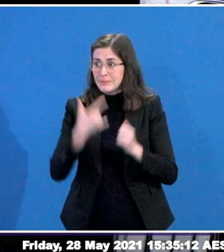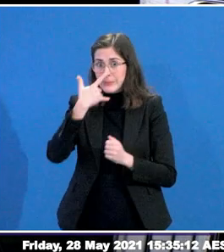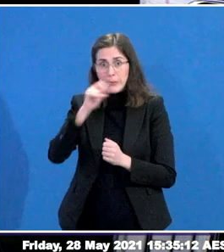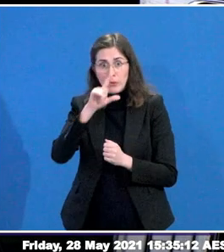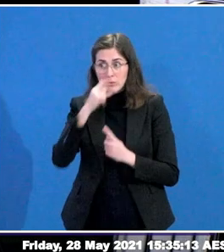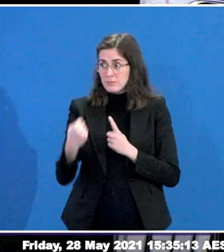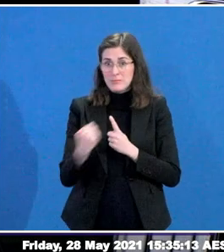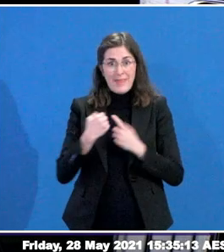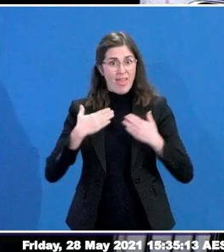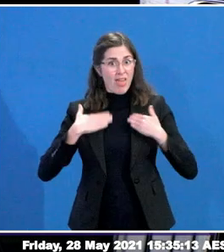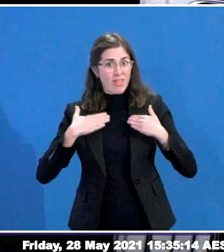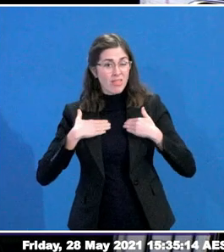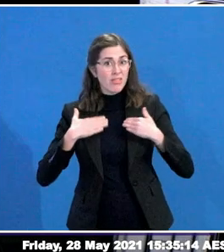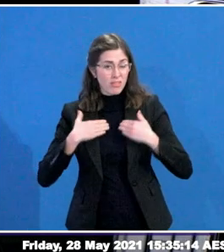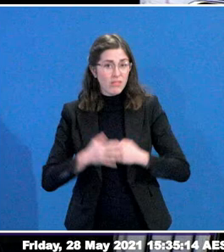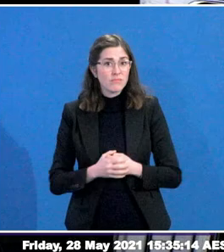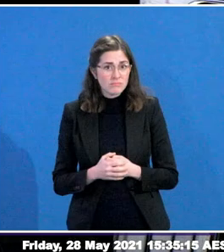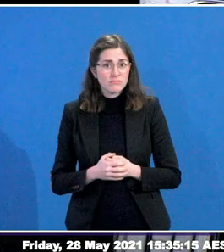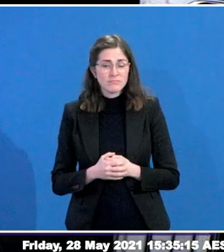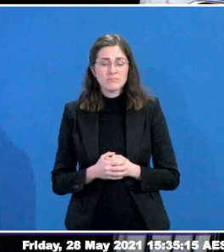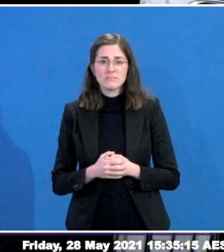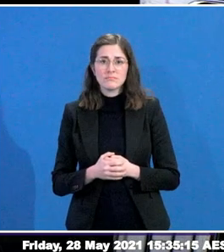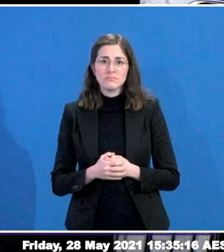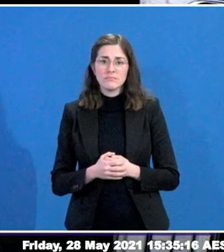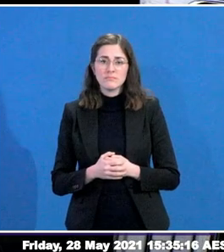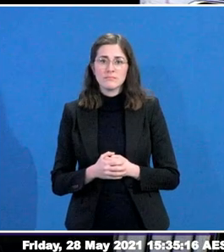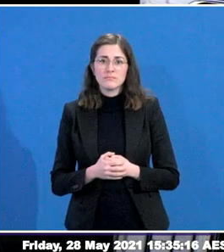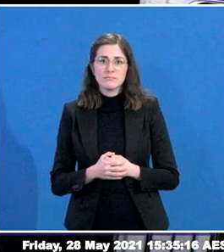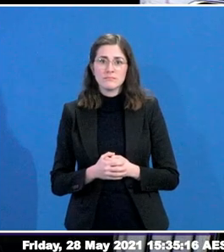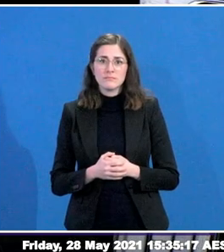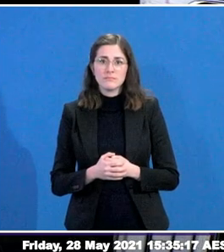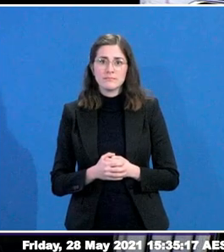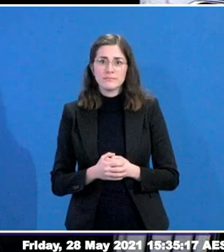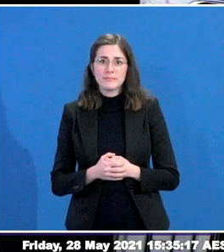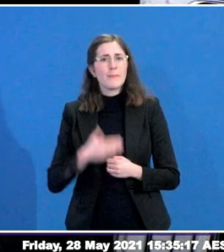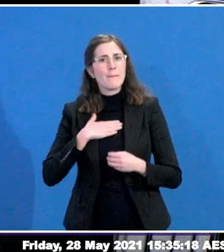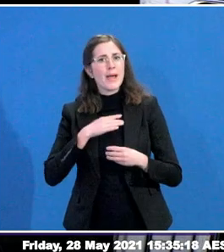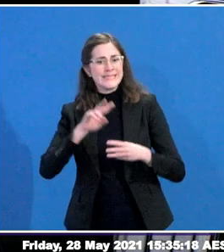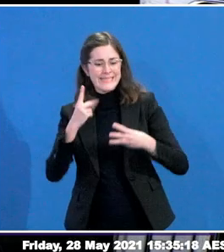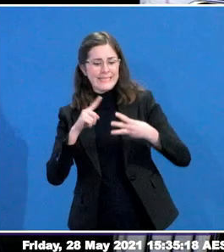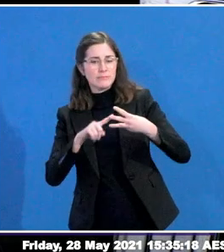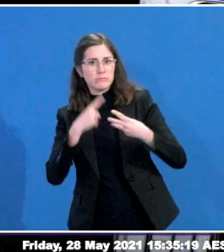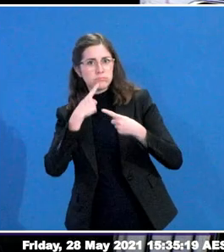consequences flowing from the pandemic. The second point relates to policy issues.